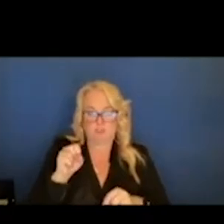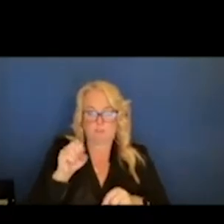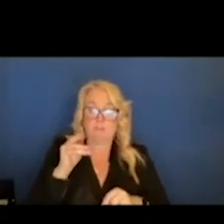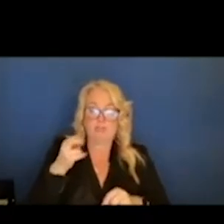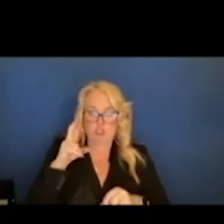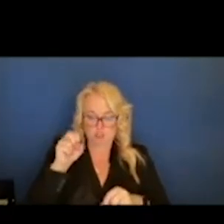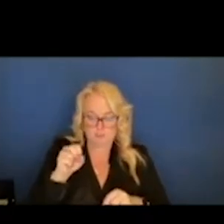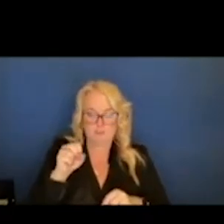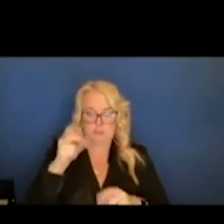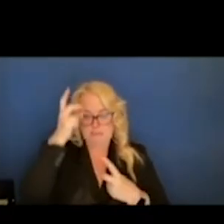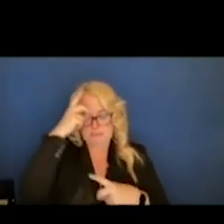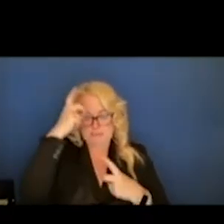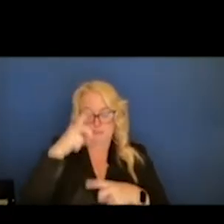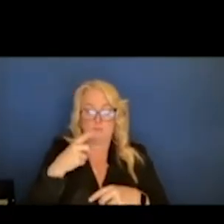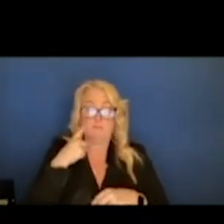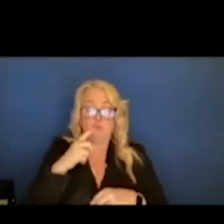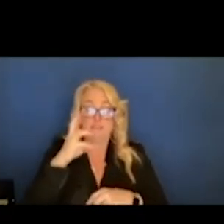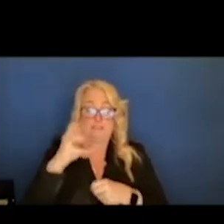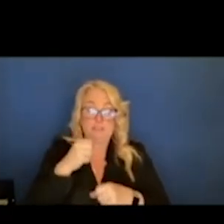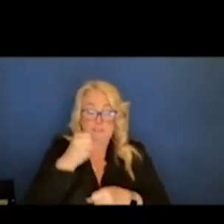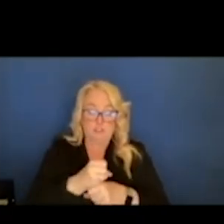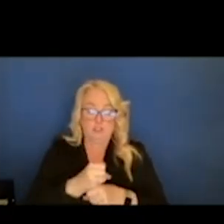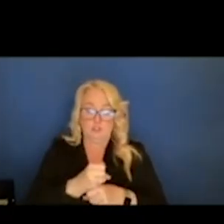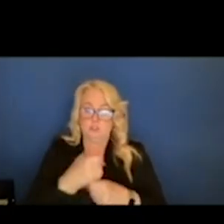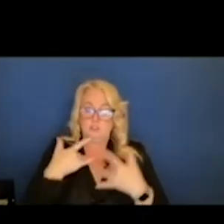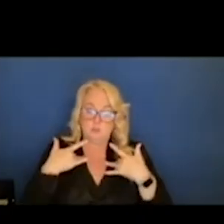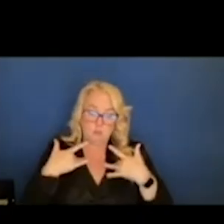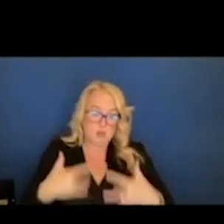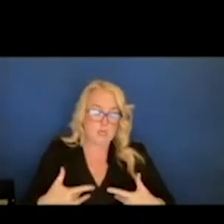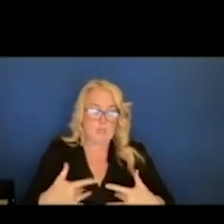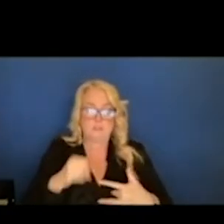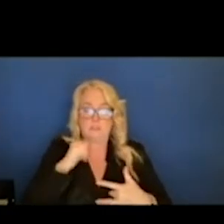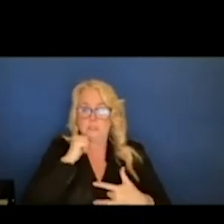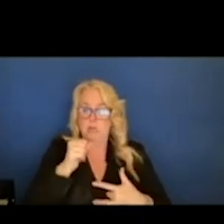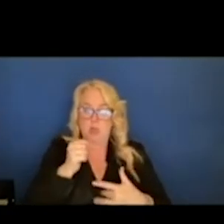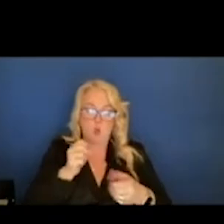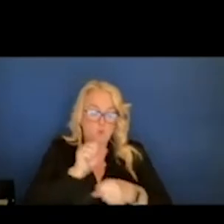the next six years in a depressive state, neither working nor engaging in the world.